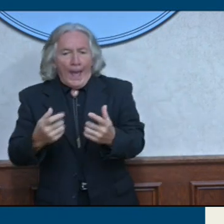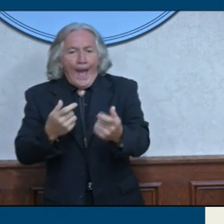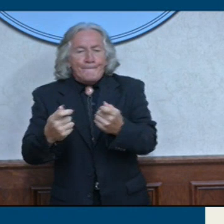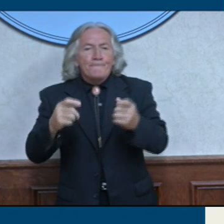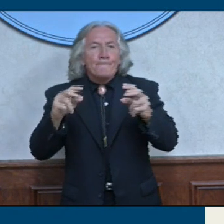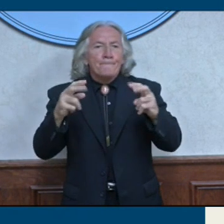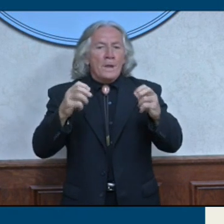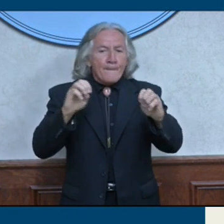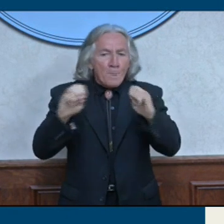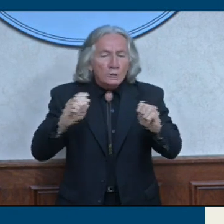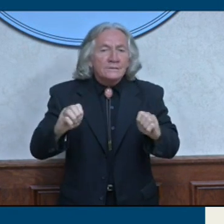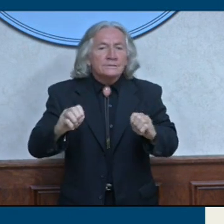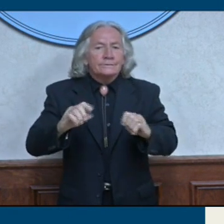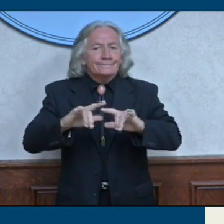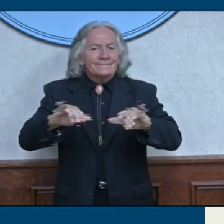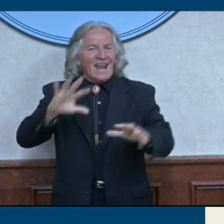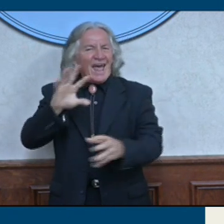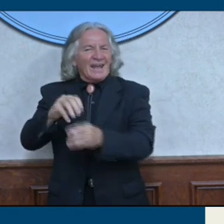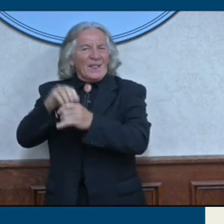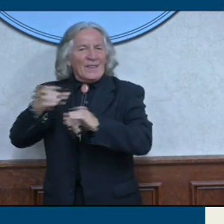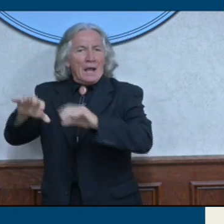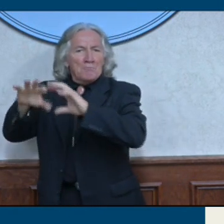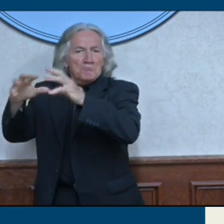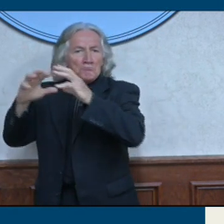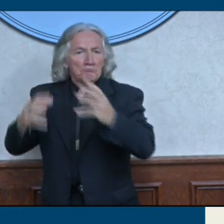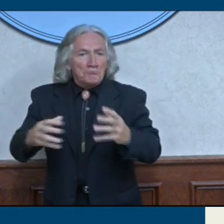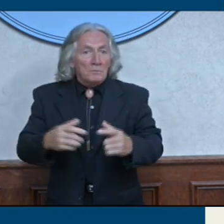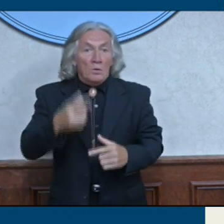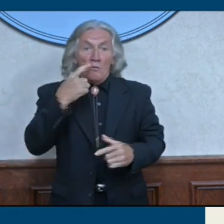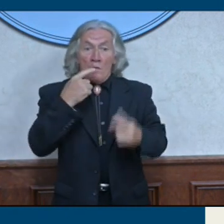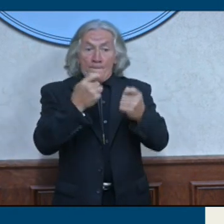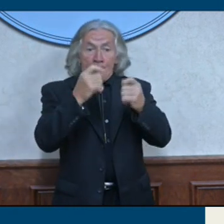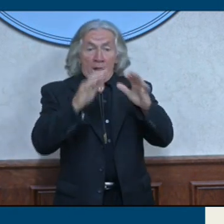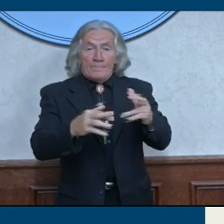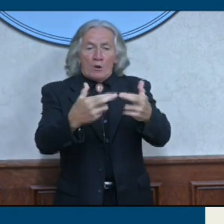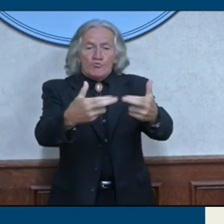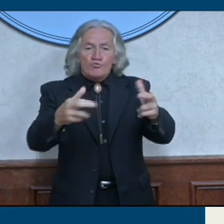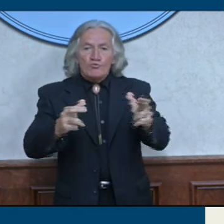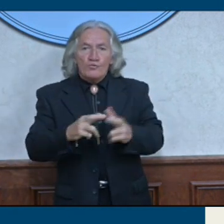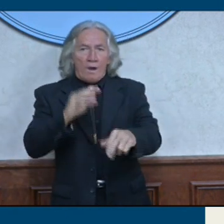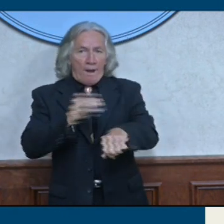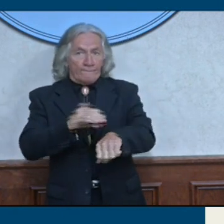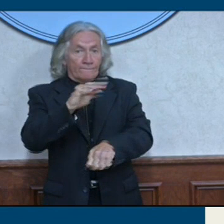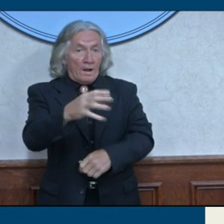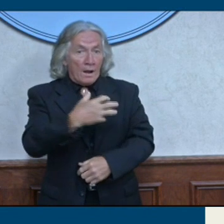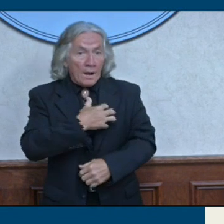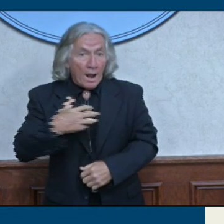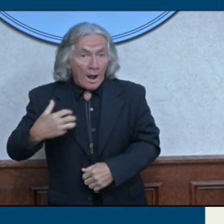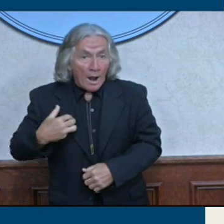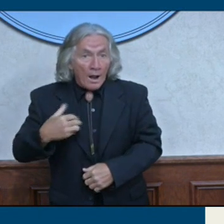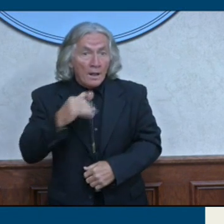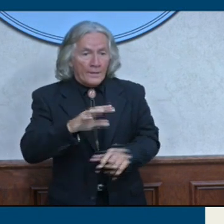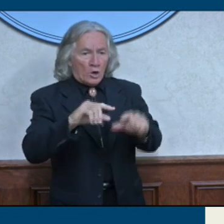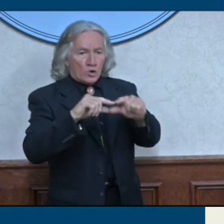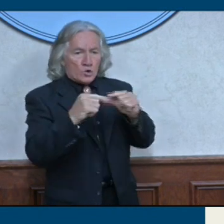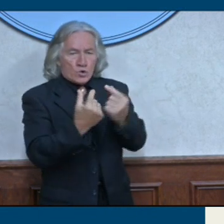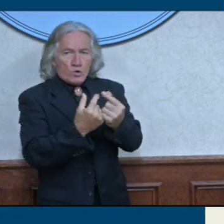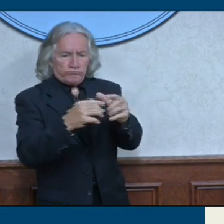THE STATE HAS BROKEN UP IN TERMS OF VARIOUS WAYS OF EMERGENCIES IN CRISES AND